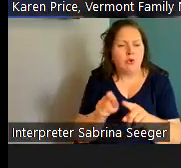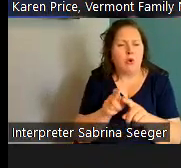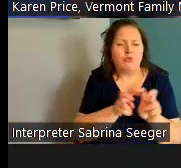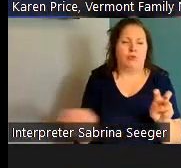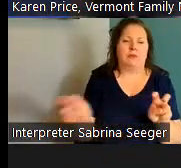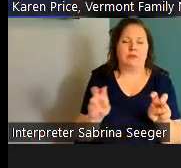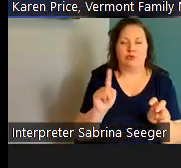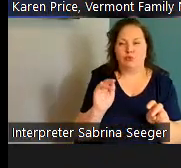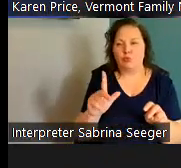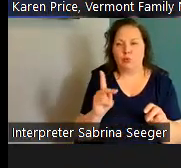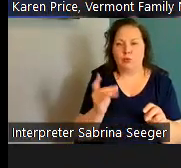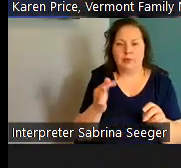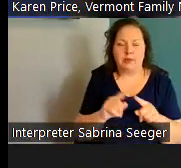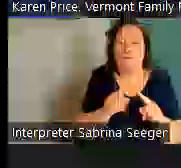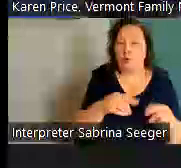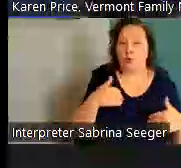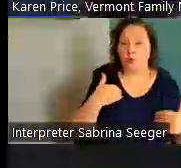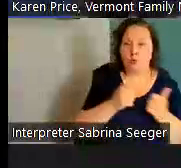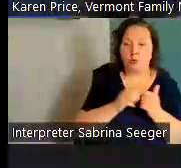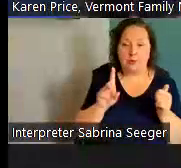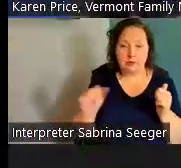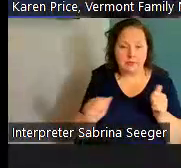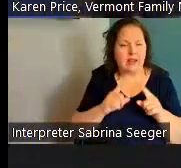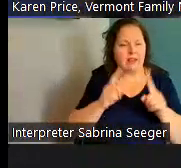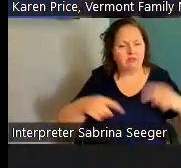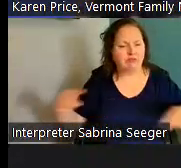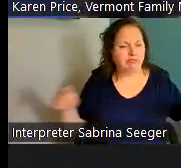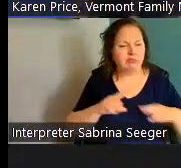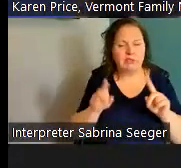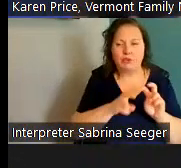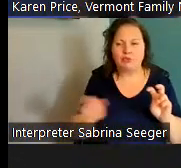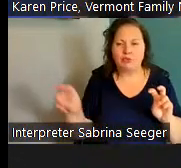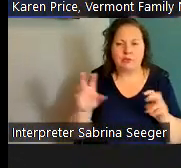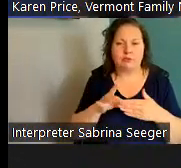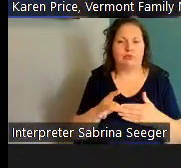for Youth with Disabilities containing a variety of transition related resources.